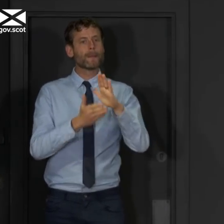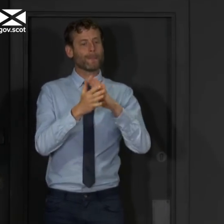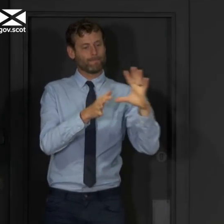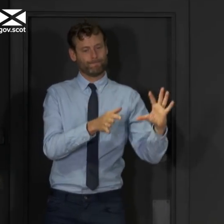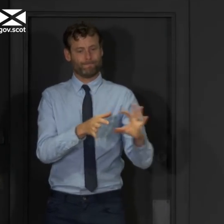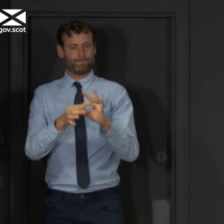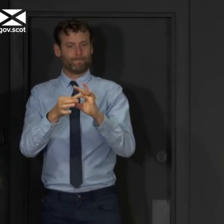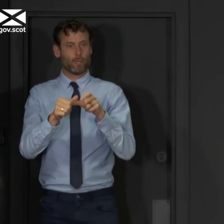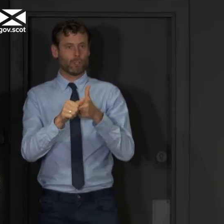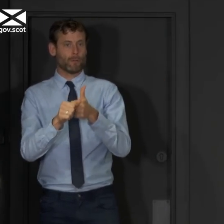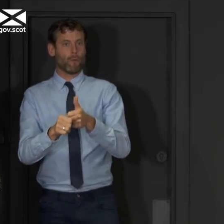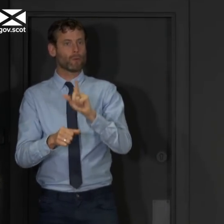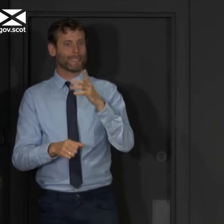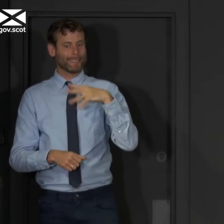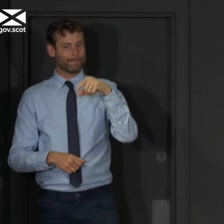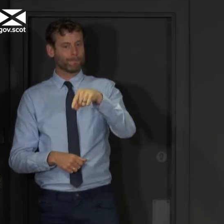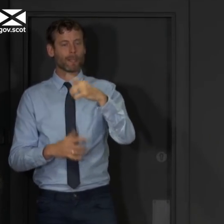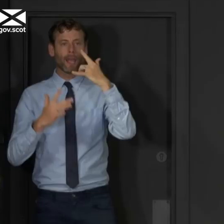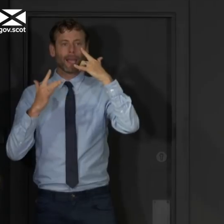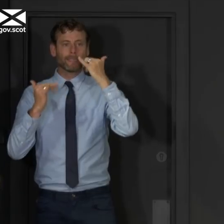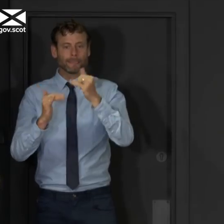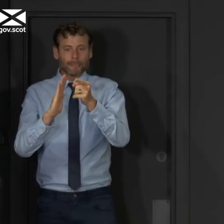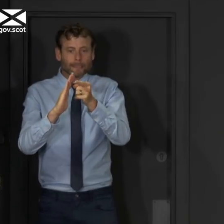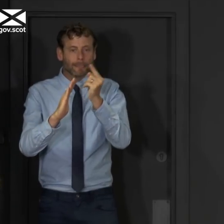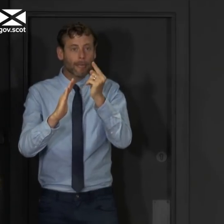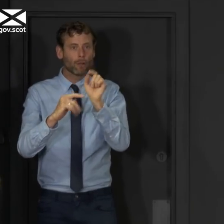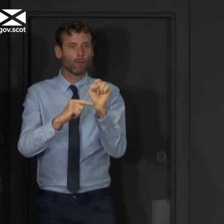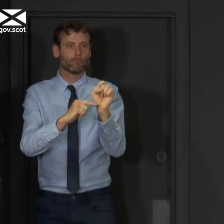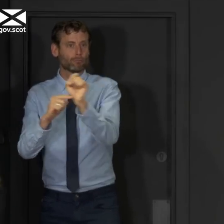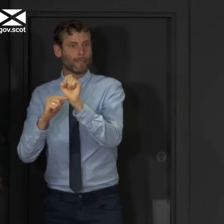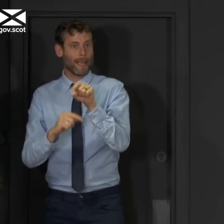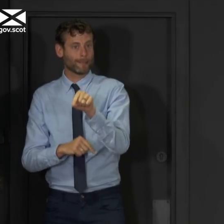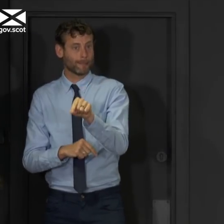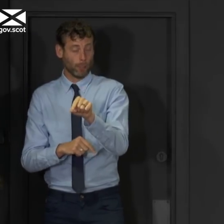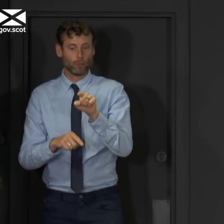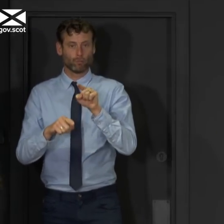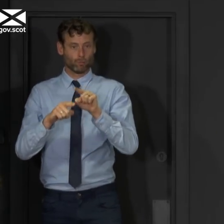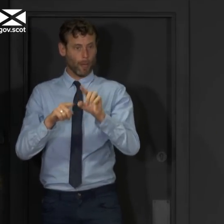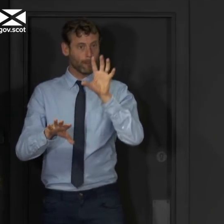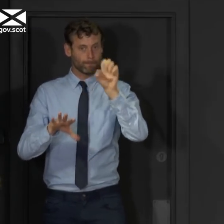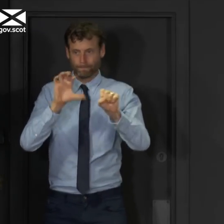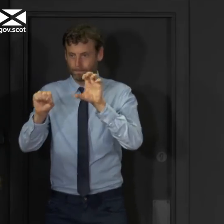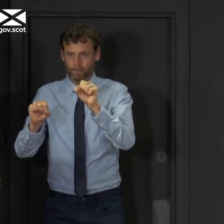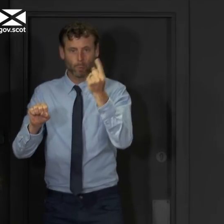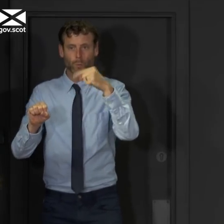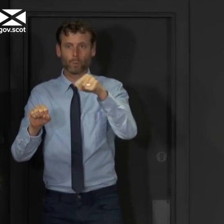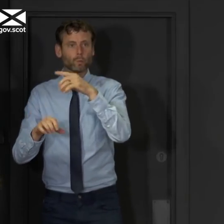in helping us all to live a less restricted life, while still being able to suppress the virus. Now yesterday, we published the first data